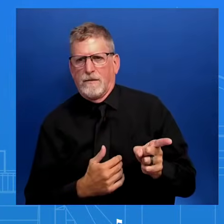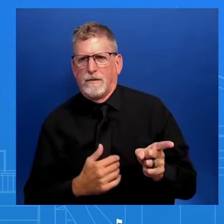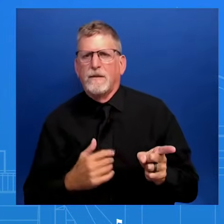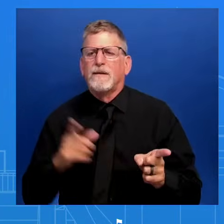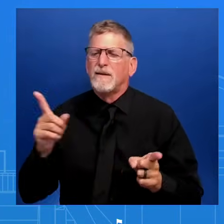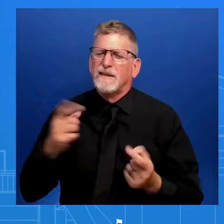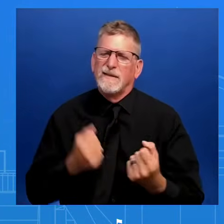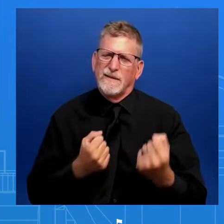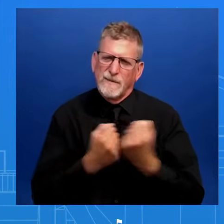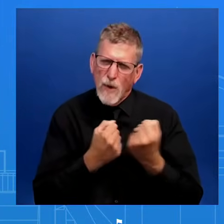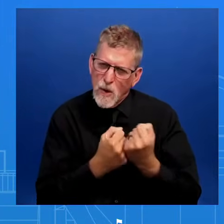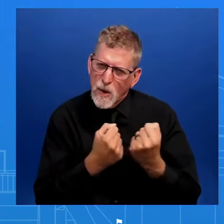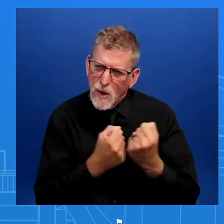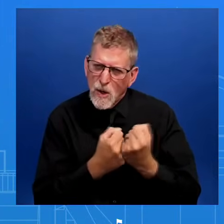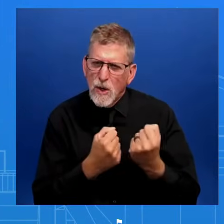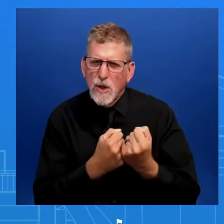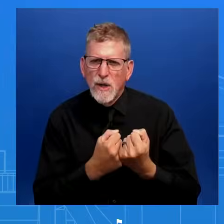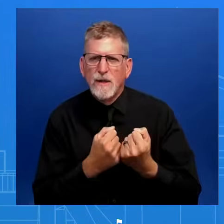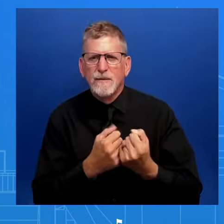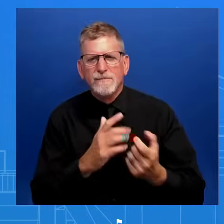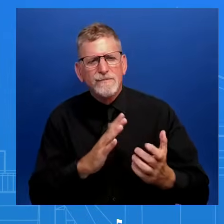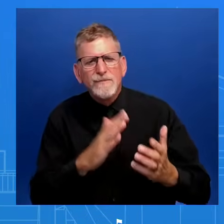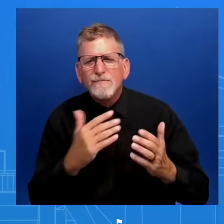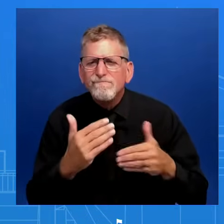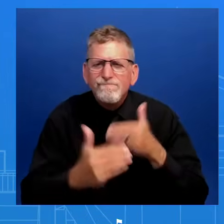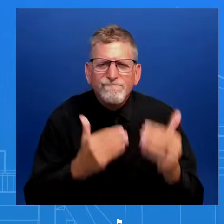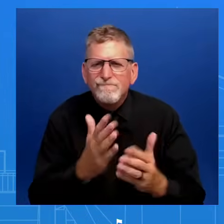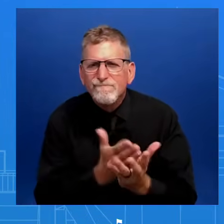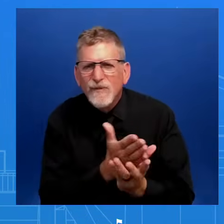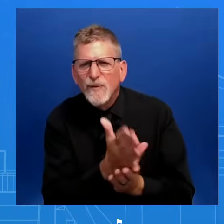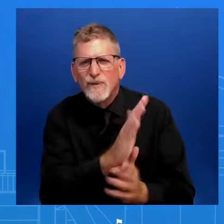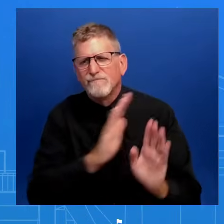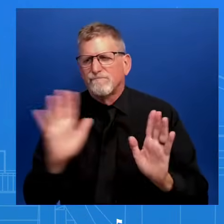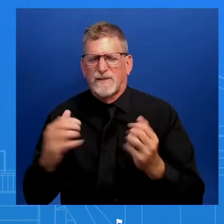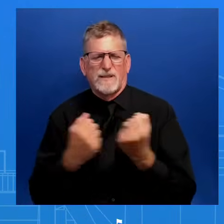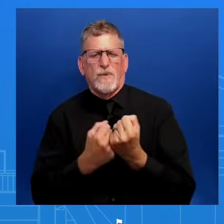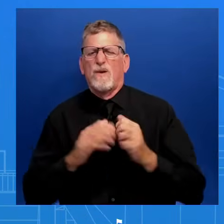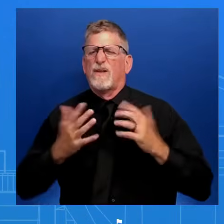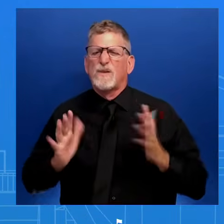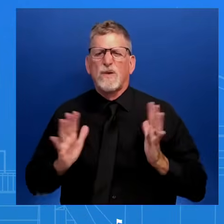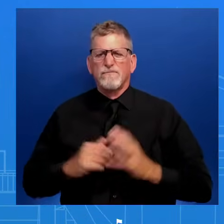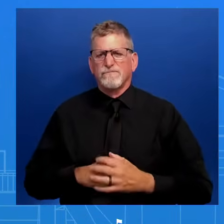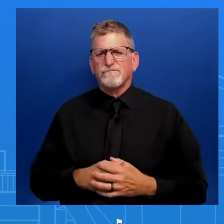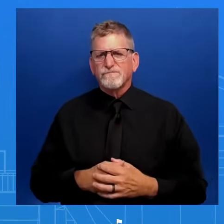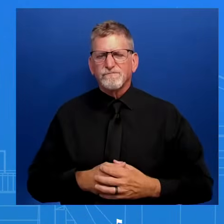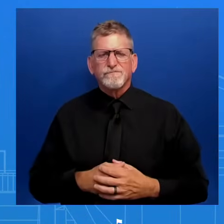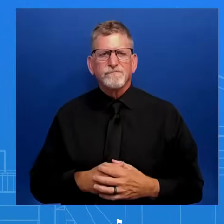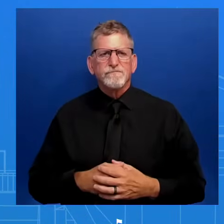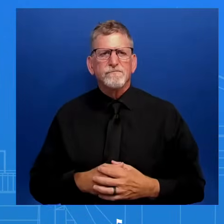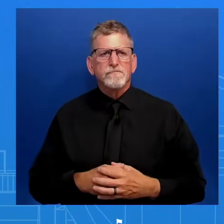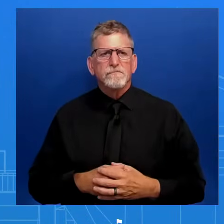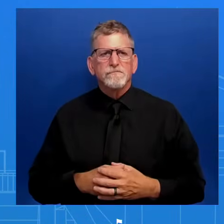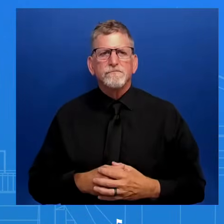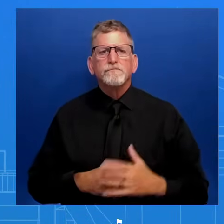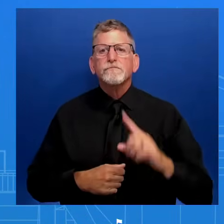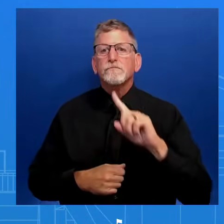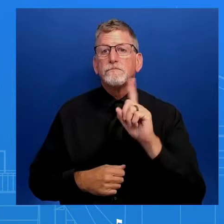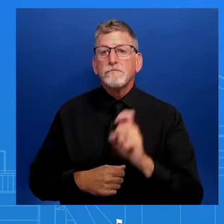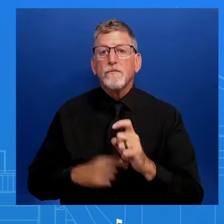And, also, why was Maine chosen for this event? Ms. Jean-Pierre: So, he's going to visit a manufacturing facility, which I think is important -- right?